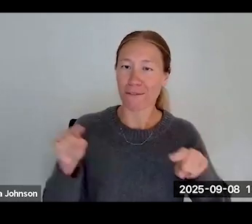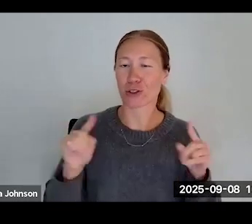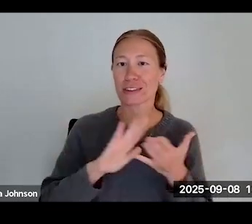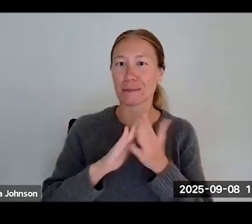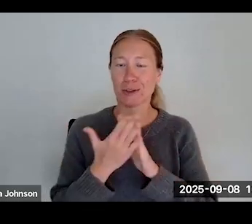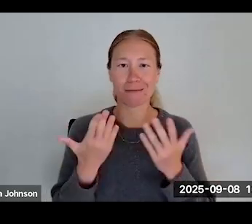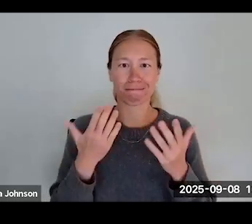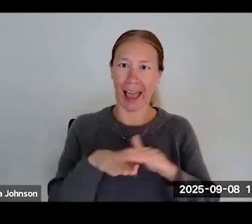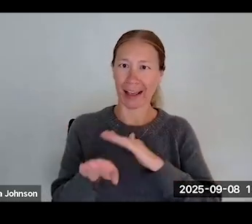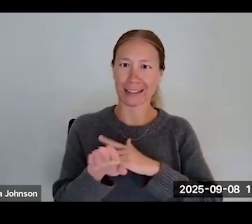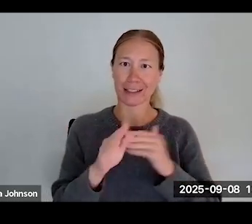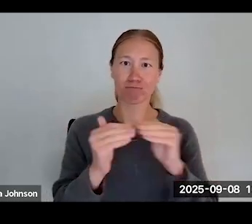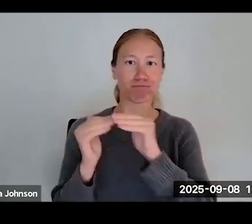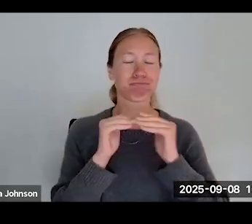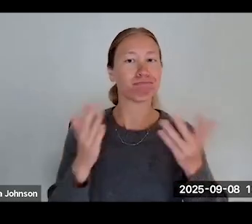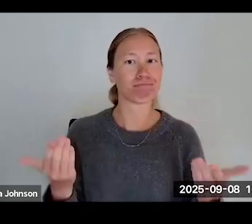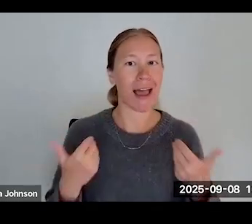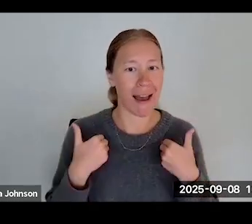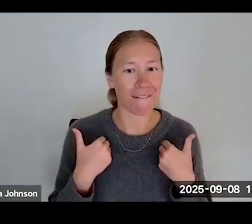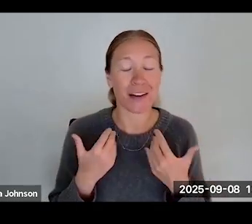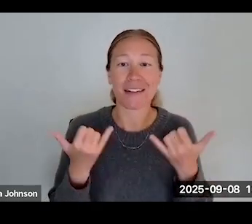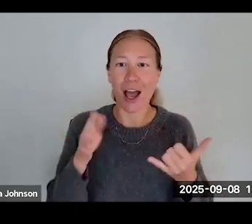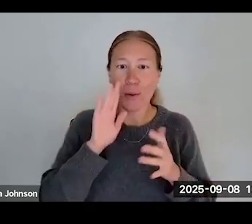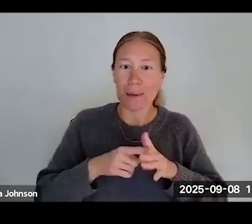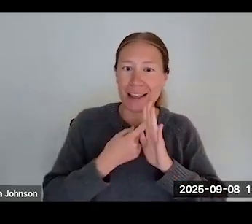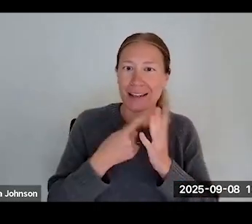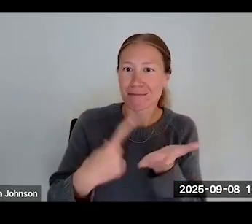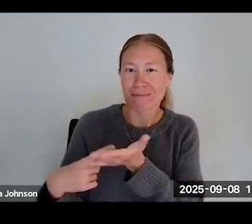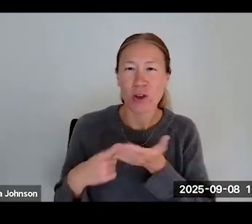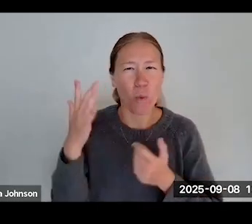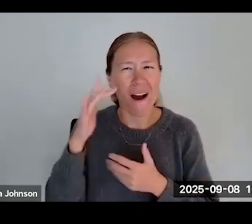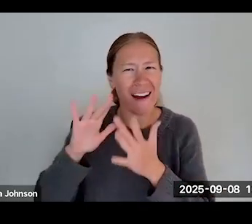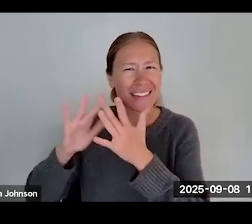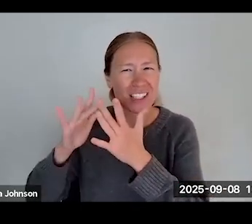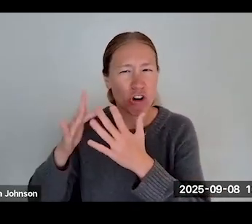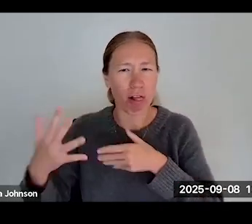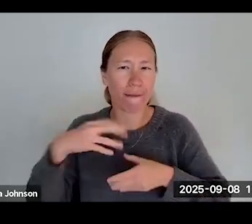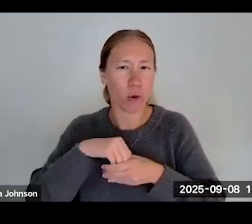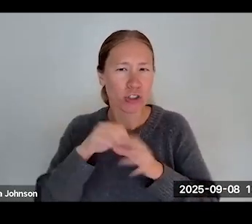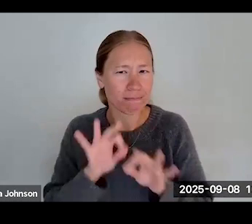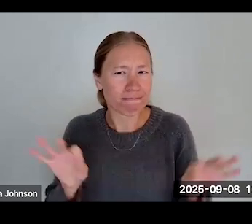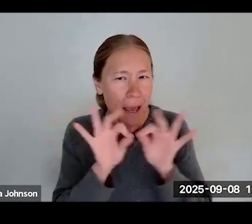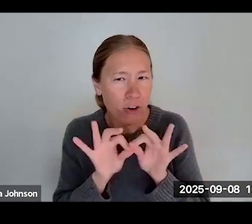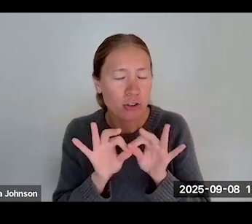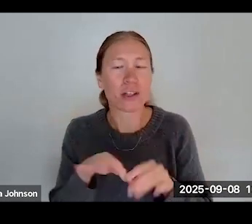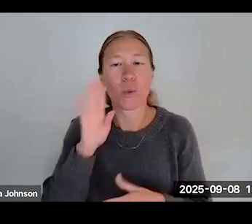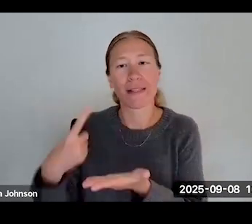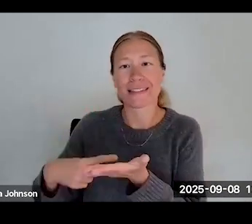into why digital inclusion matters. We're gonna talk about the Disability Equity Office's role